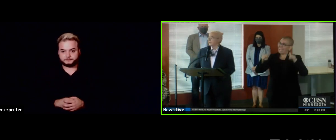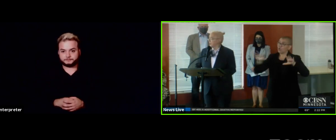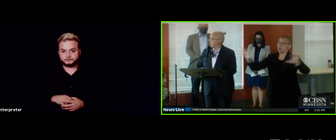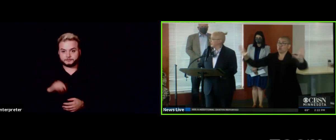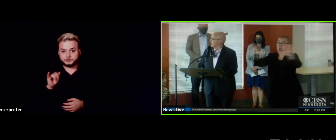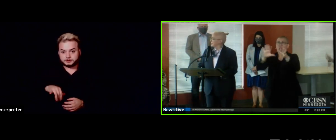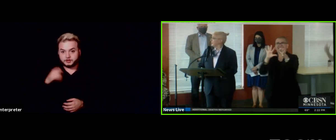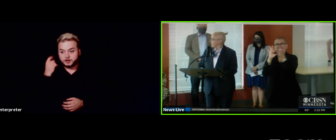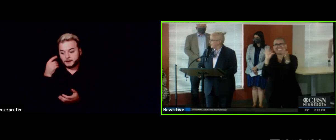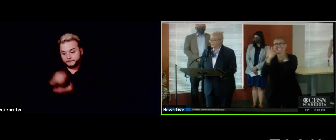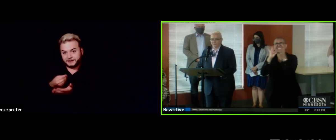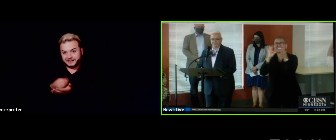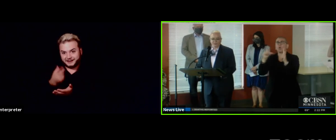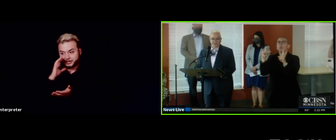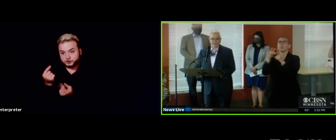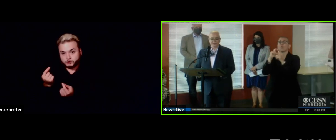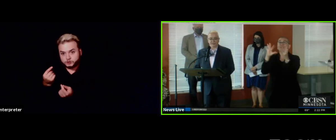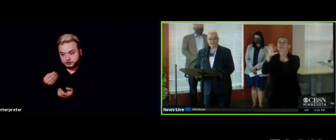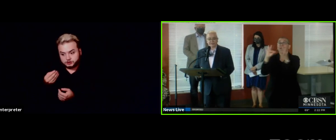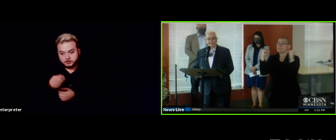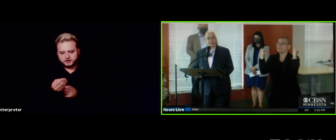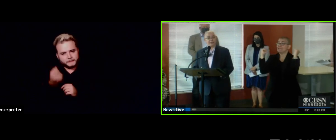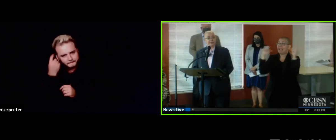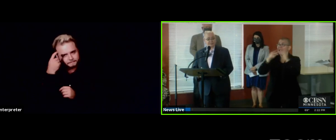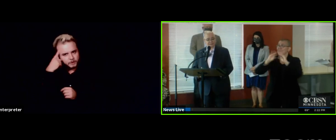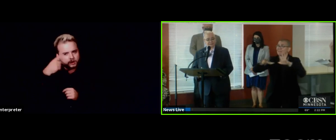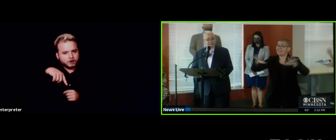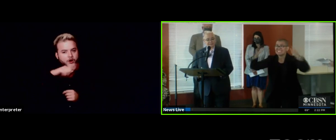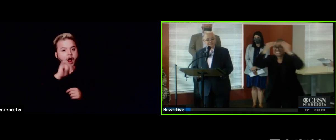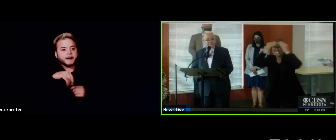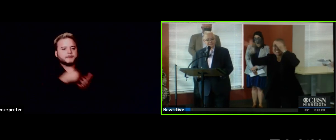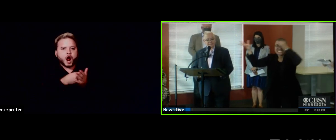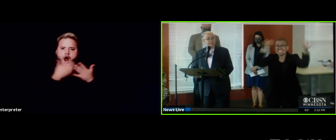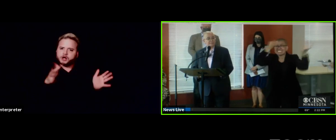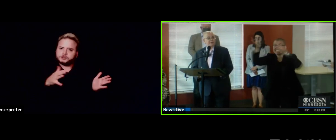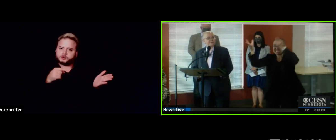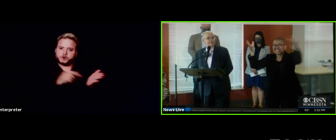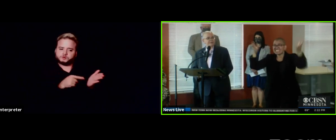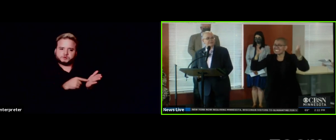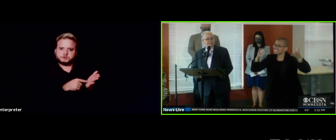homeowners and financial institutions to help everyone get ready more information about